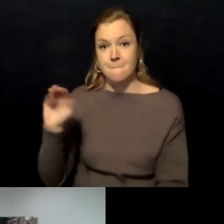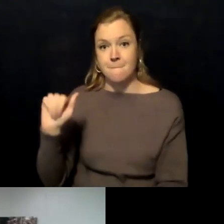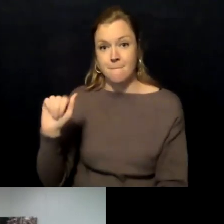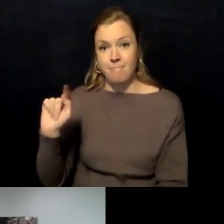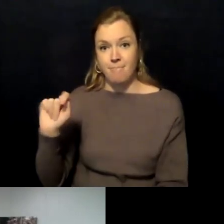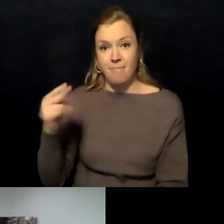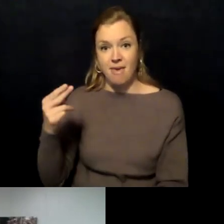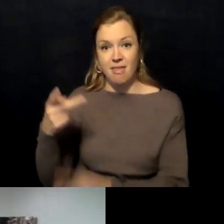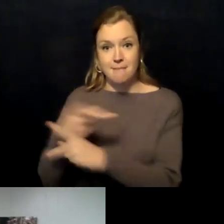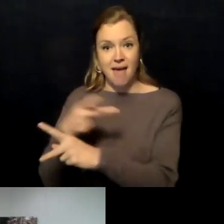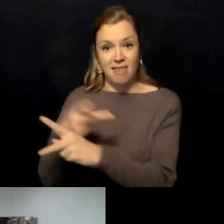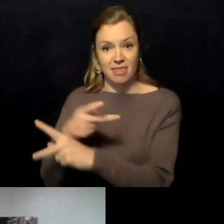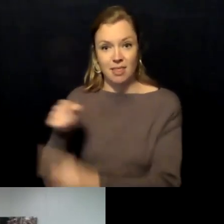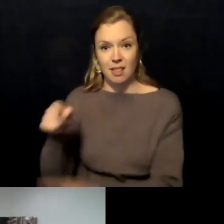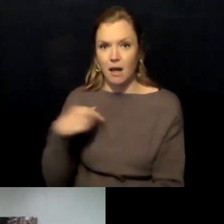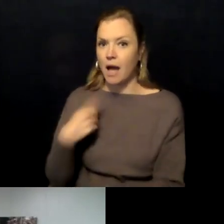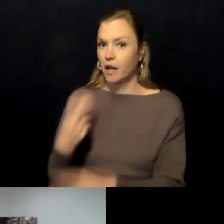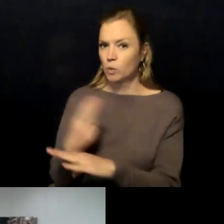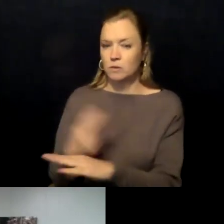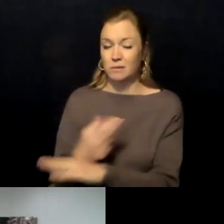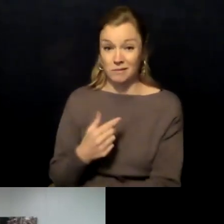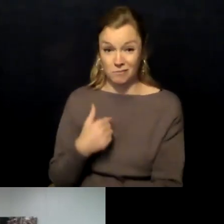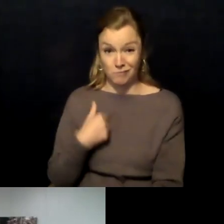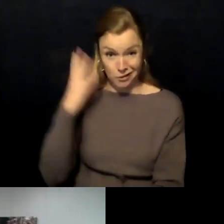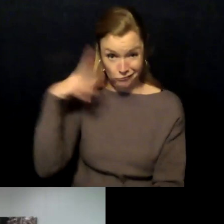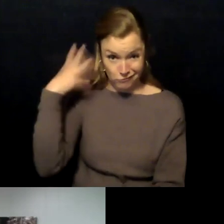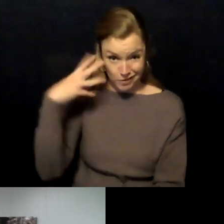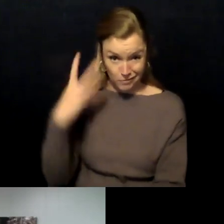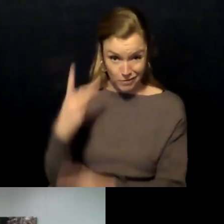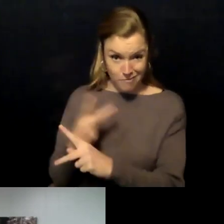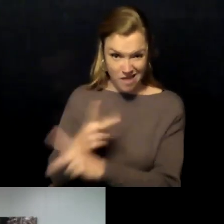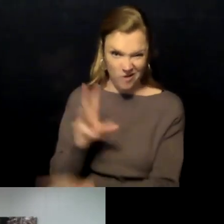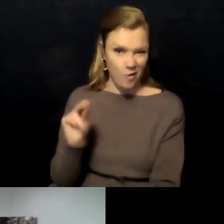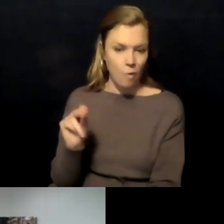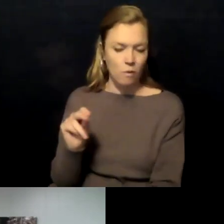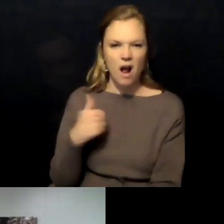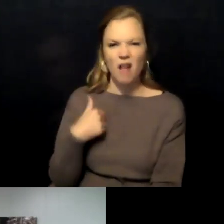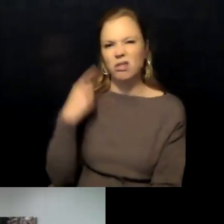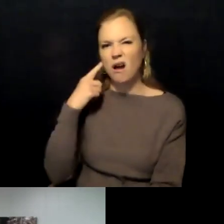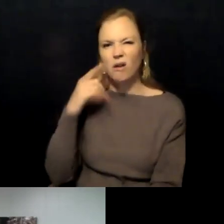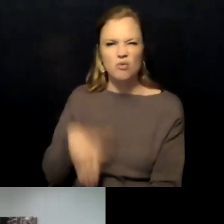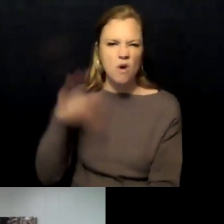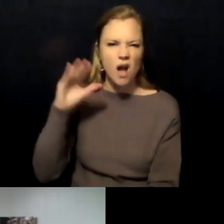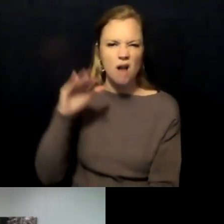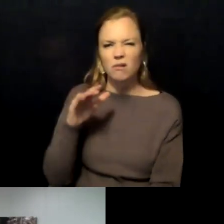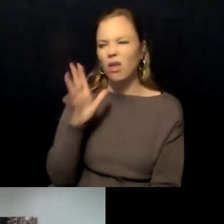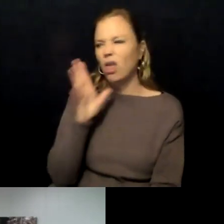fond of math in in school, and I said "I'll never use this, why do I need to